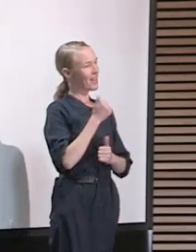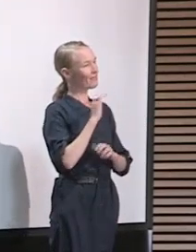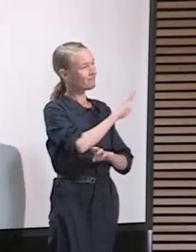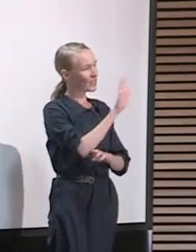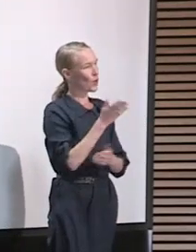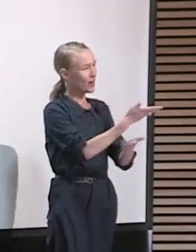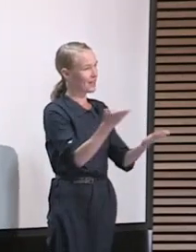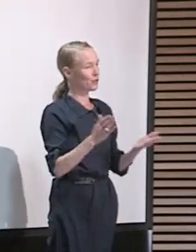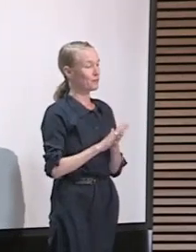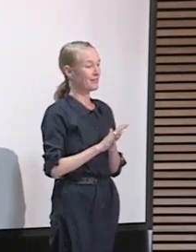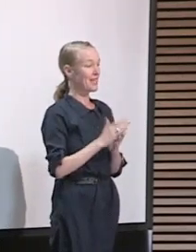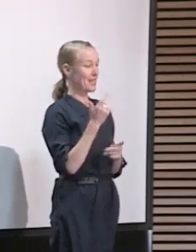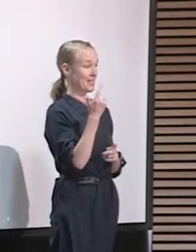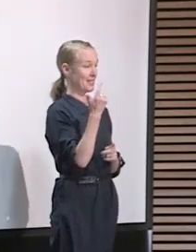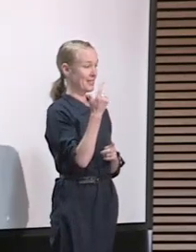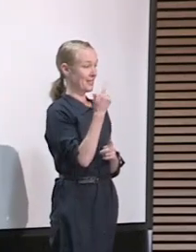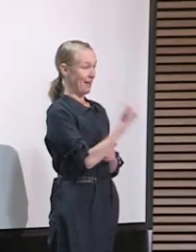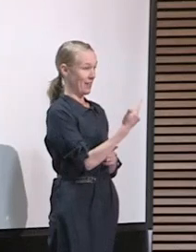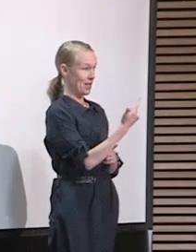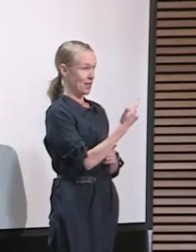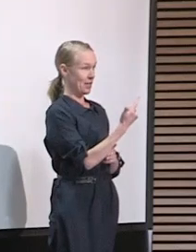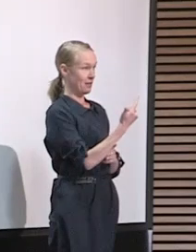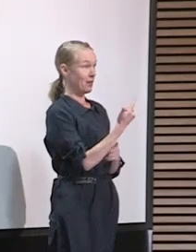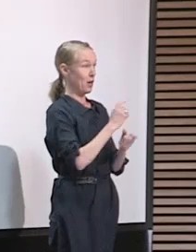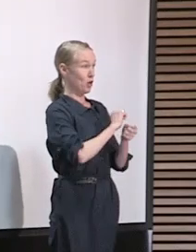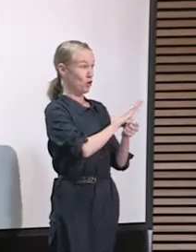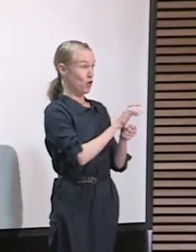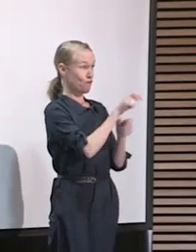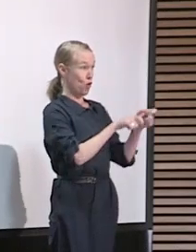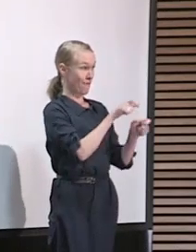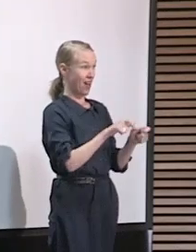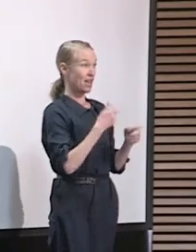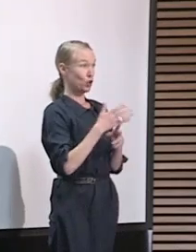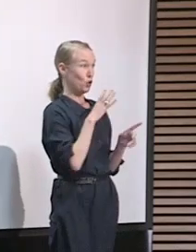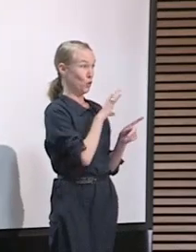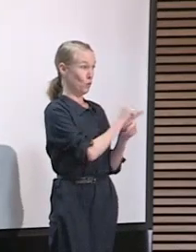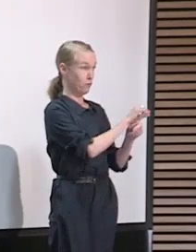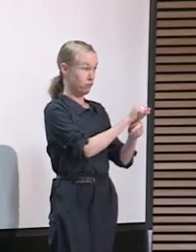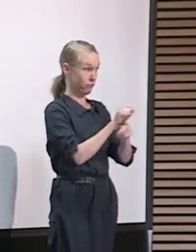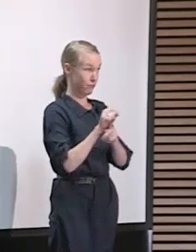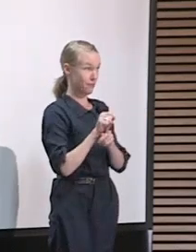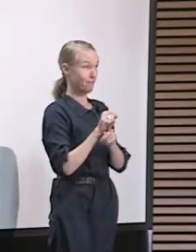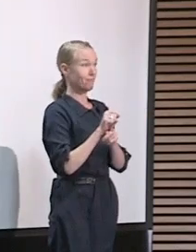(SPEAKS INDIGENOUS LANGUAGE) So there are 7 new confirmed